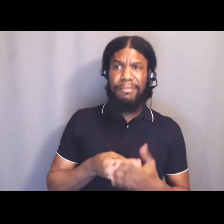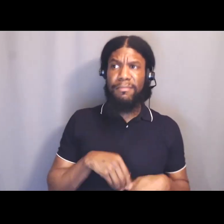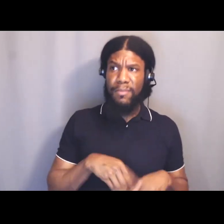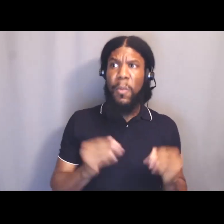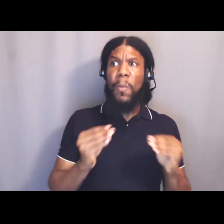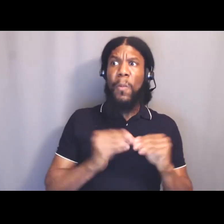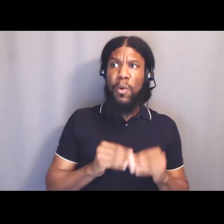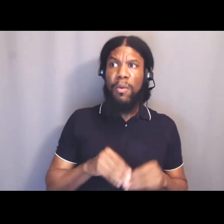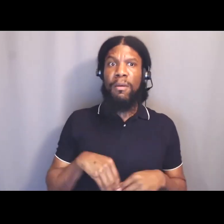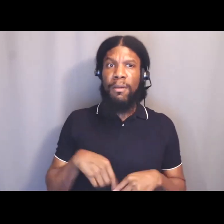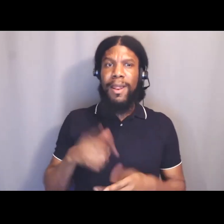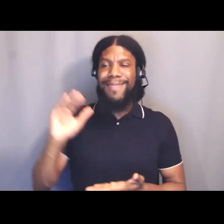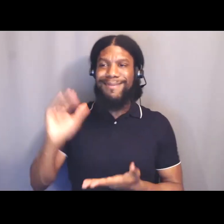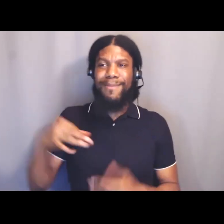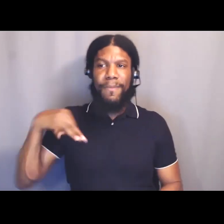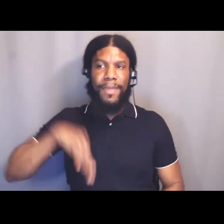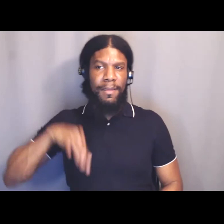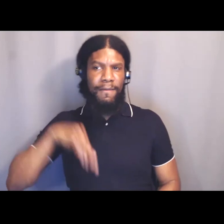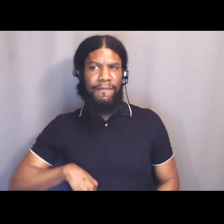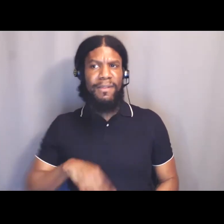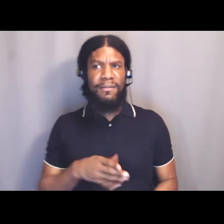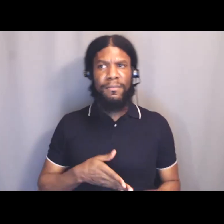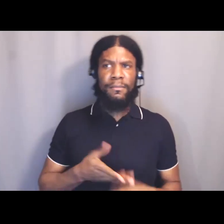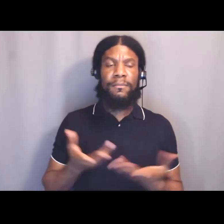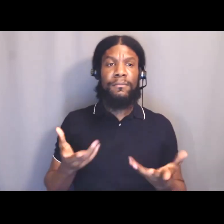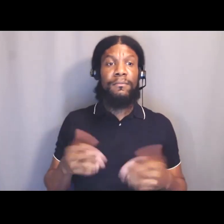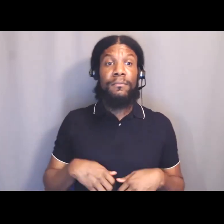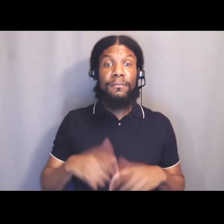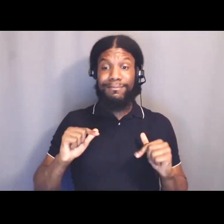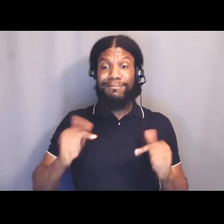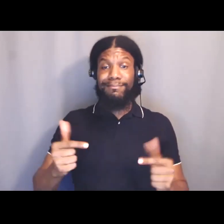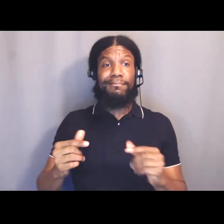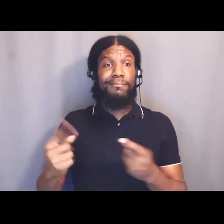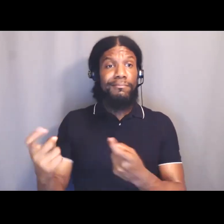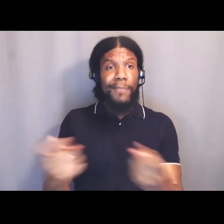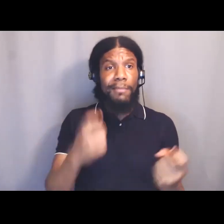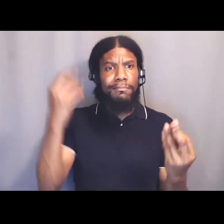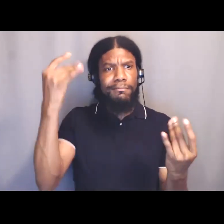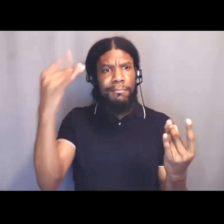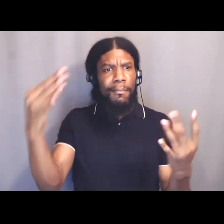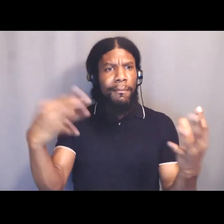All right, any questions, thoughts, before we close out? Yeah, I see that, she said 72,000.